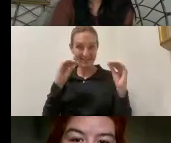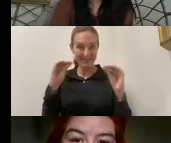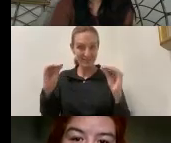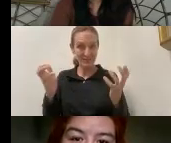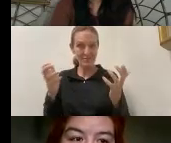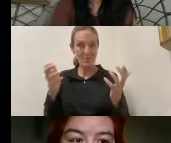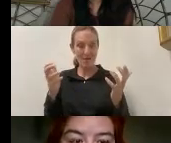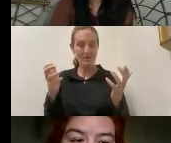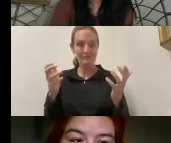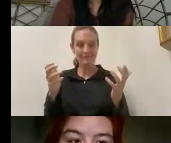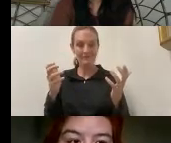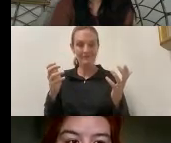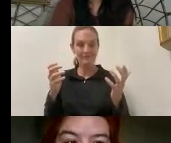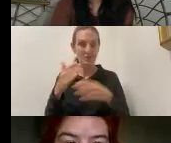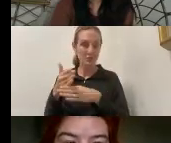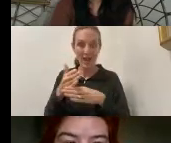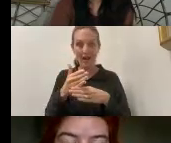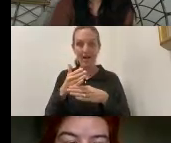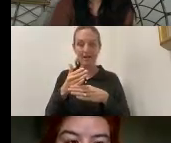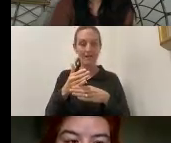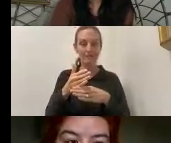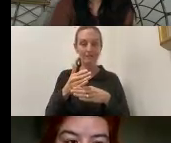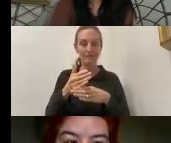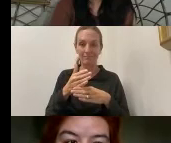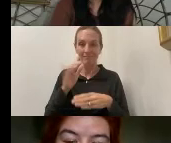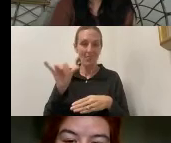you learned growing up?